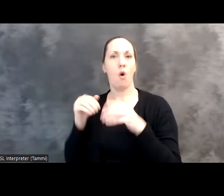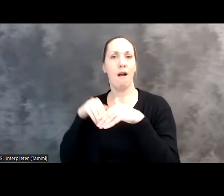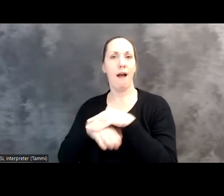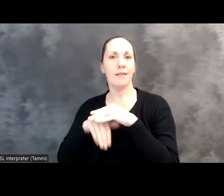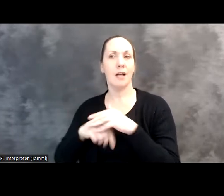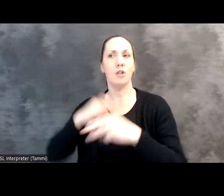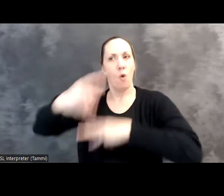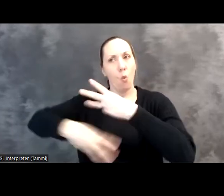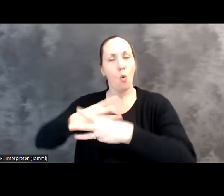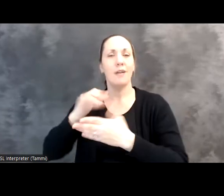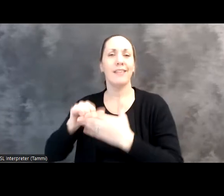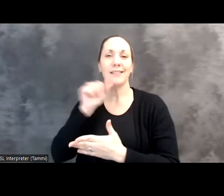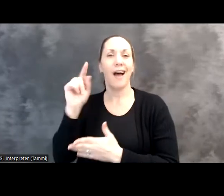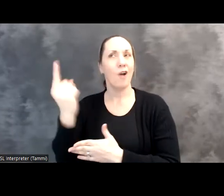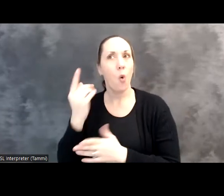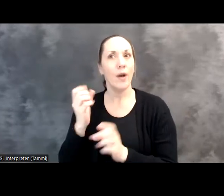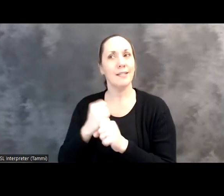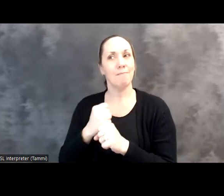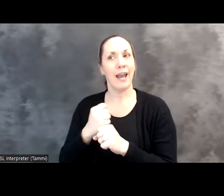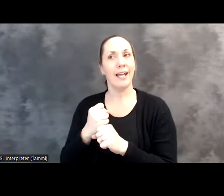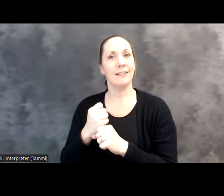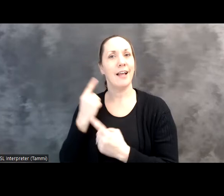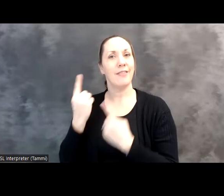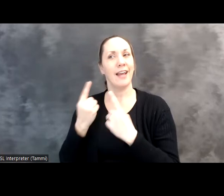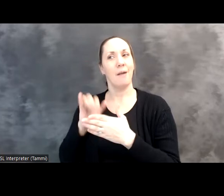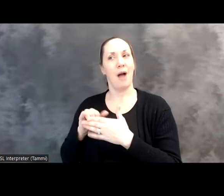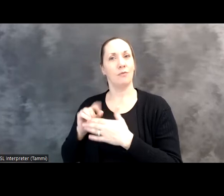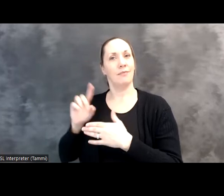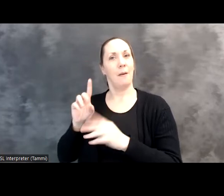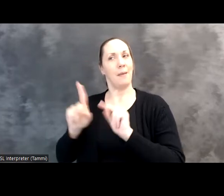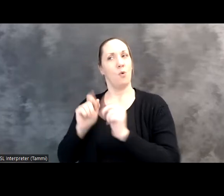think that with these tools individuals with disabilities can